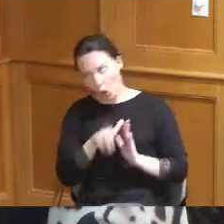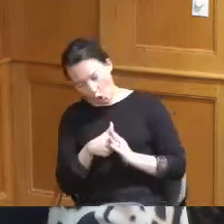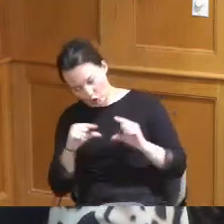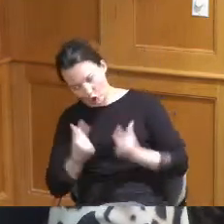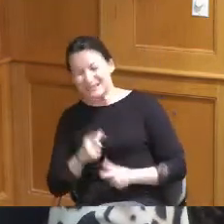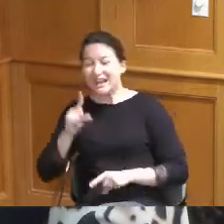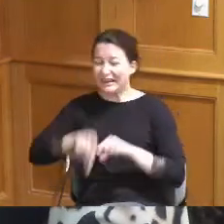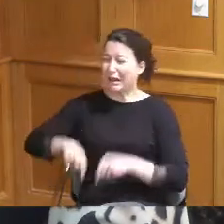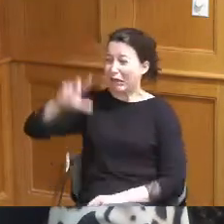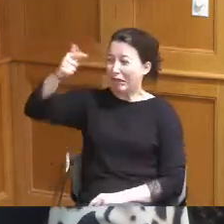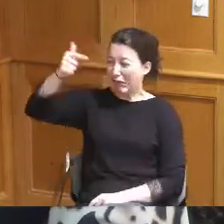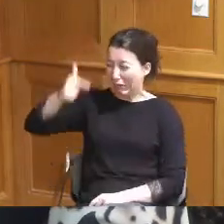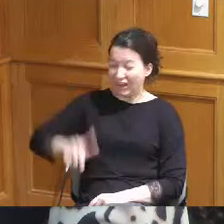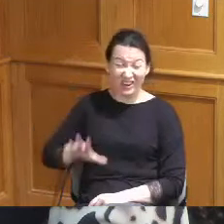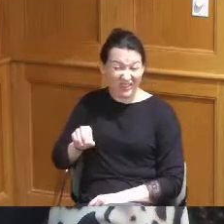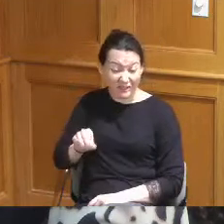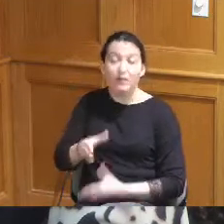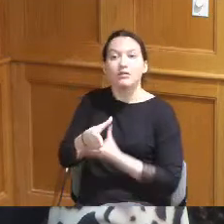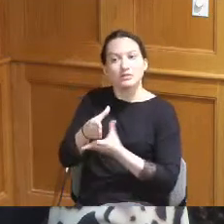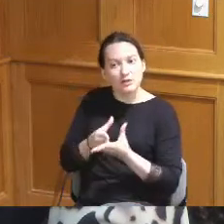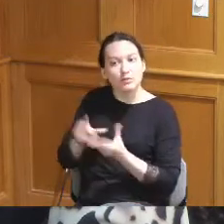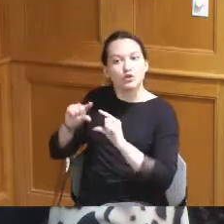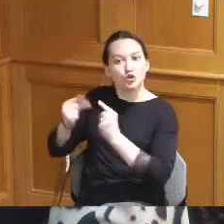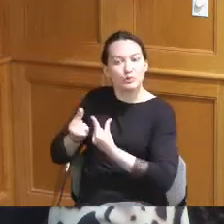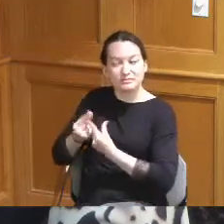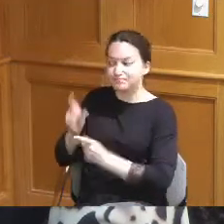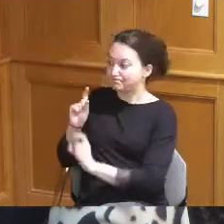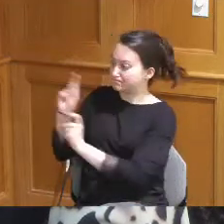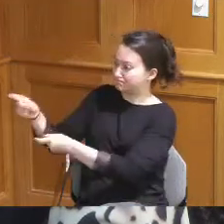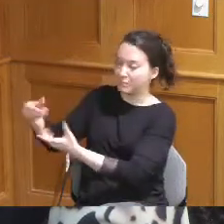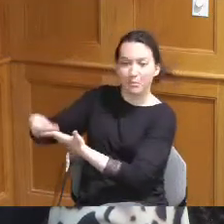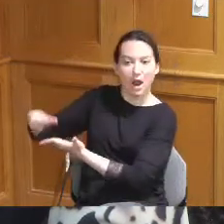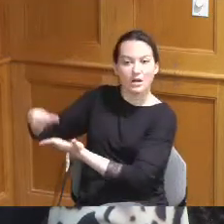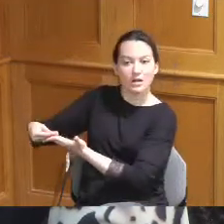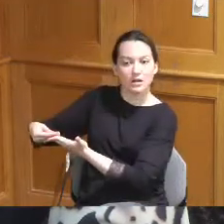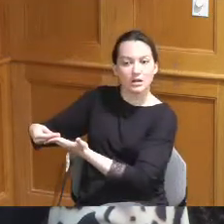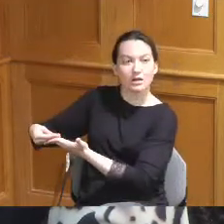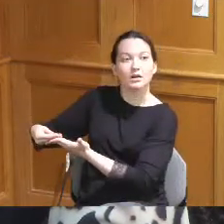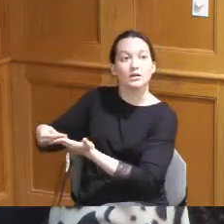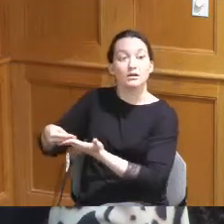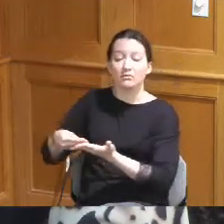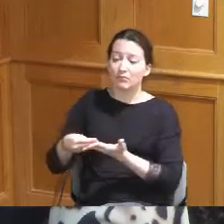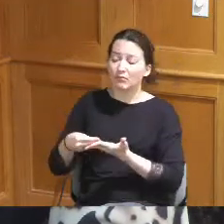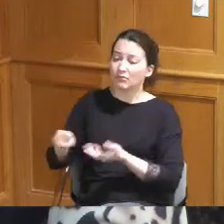can't go through 50. some of the groups that have been allocated the money and also the demographics